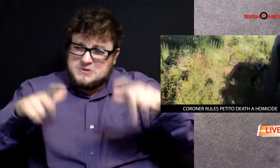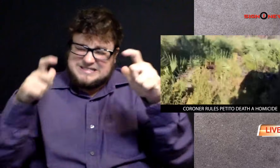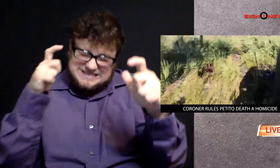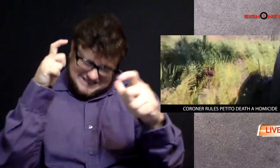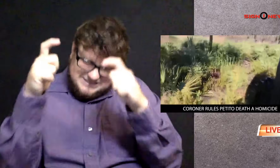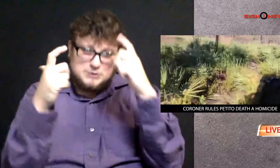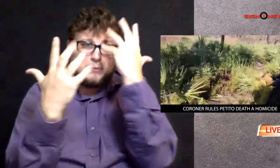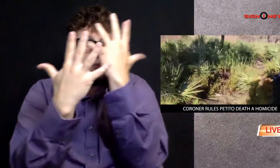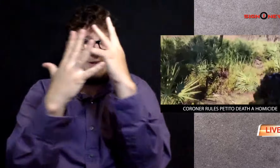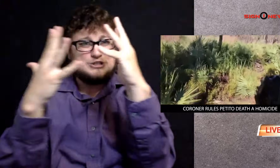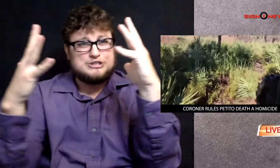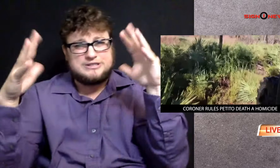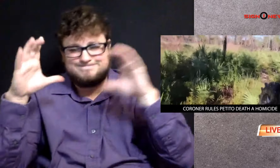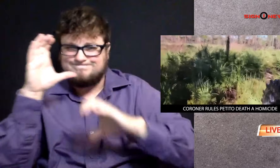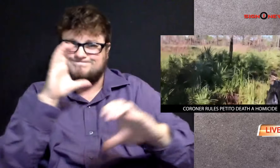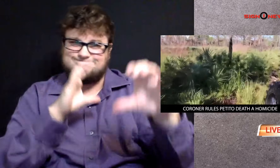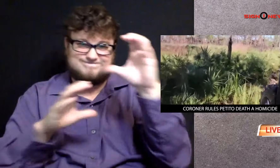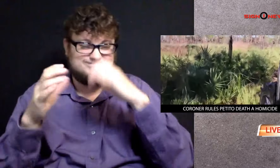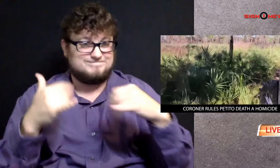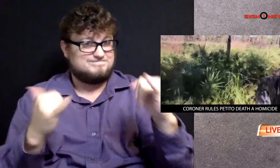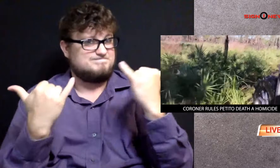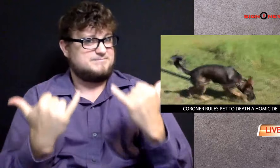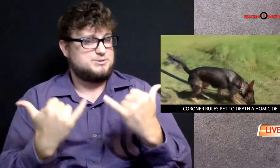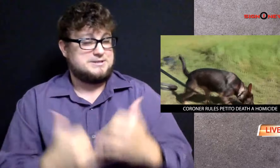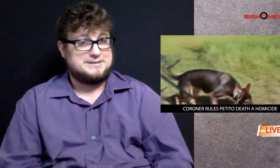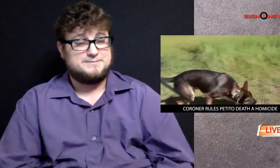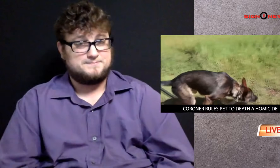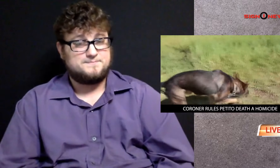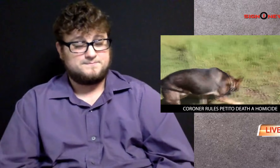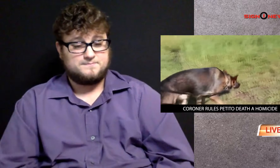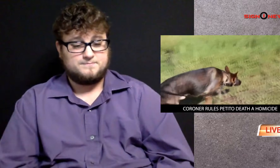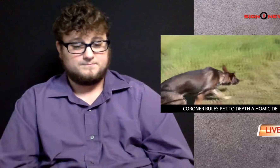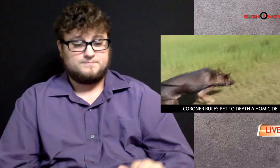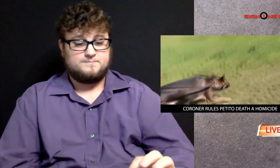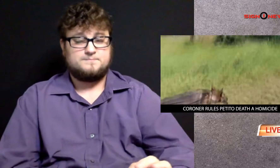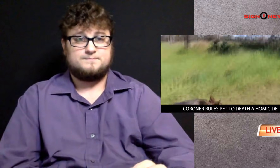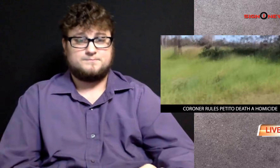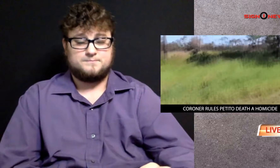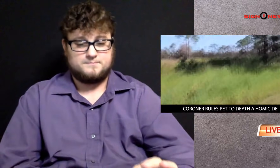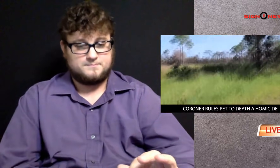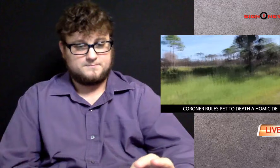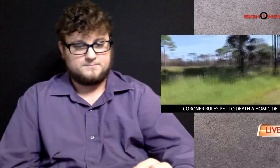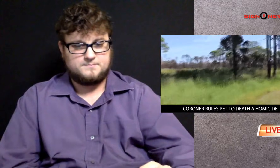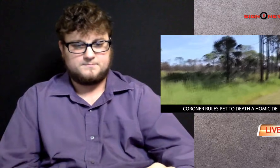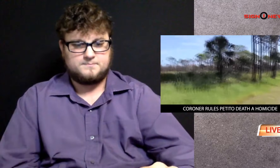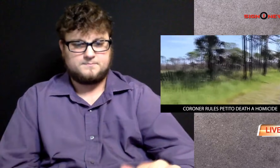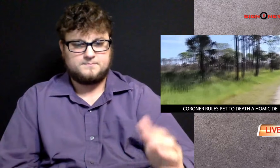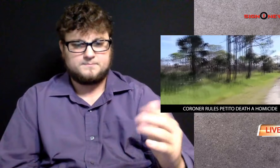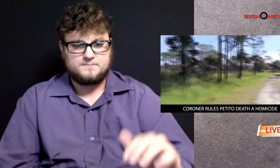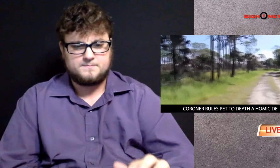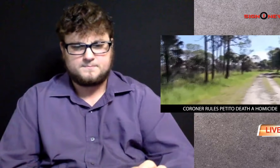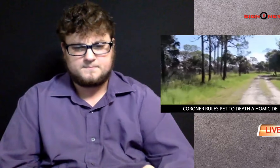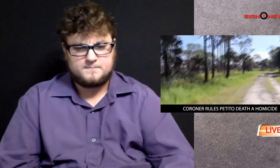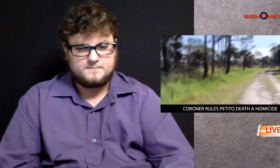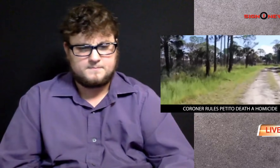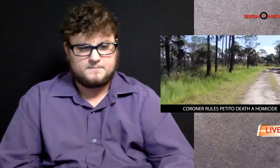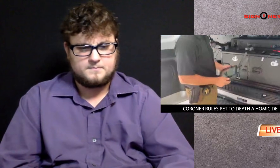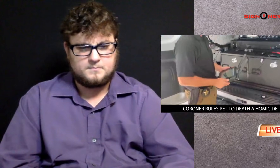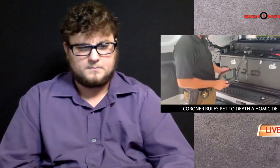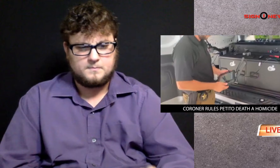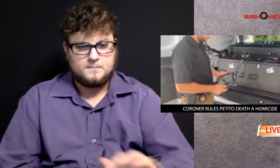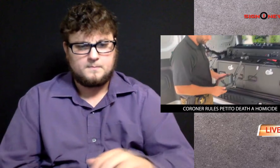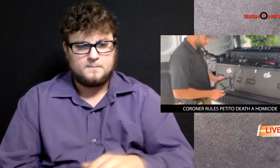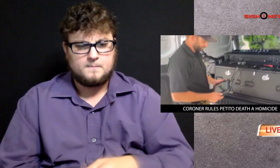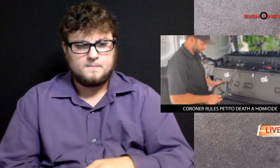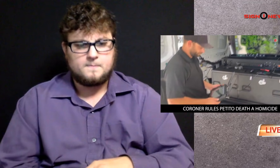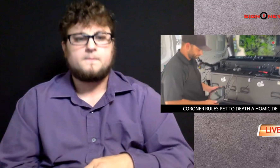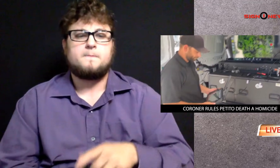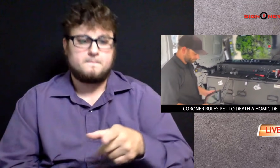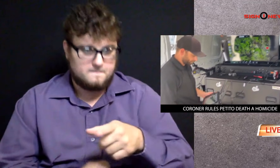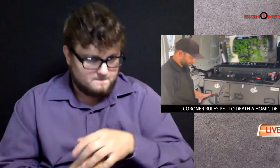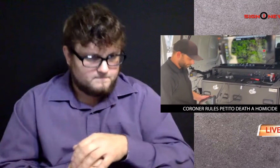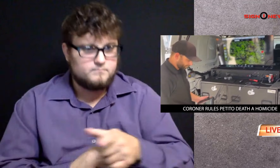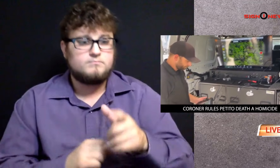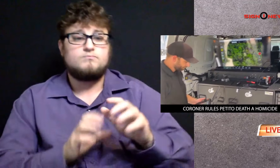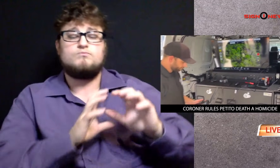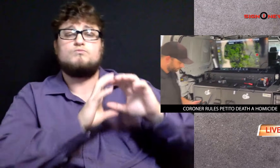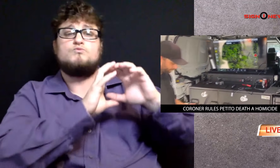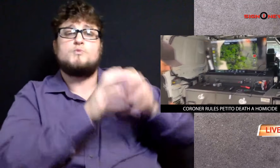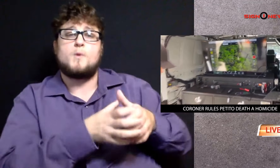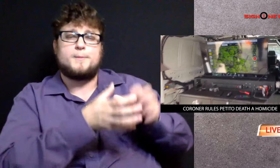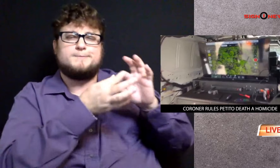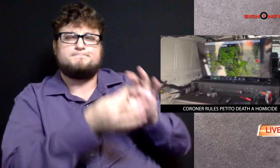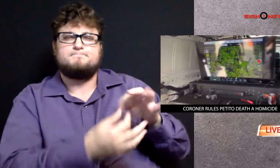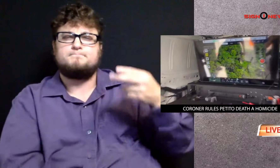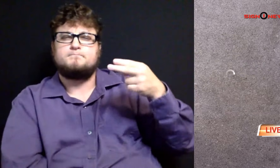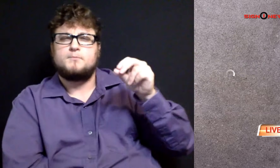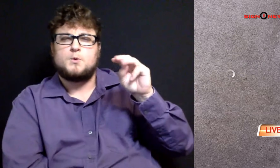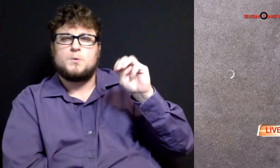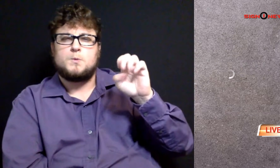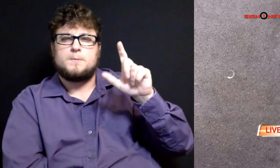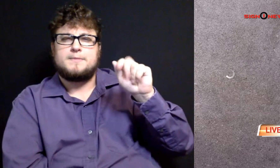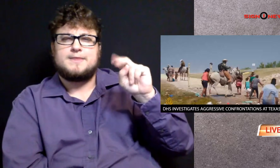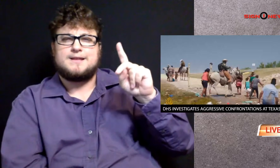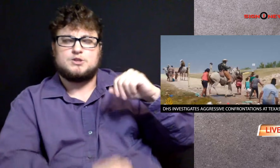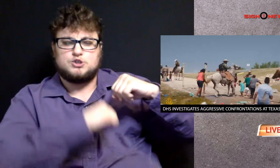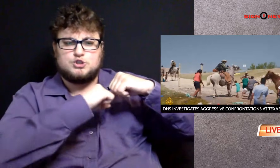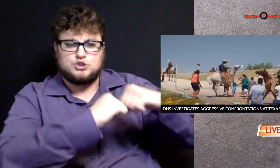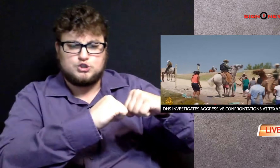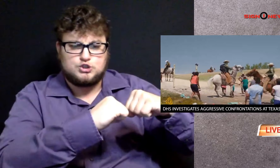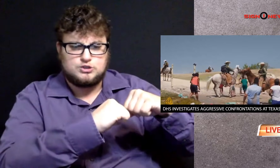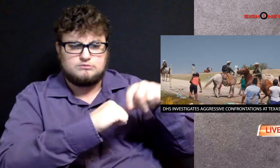cover the vast area of treacherous wilderness